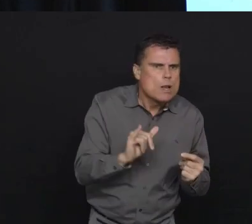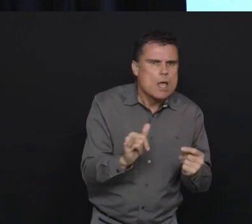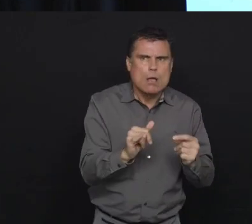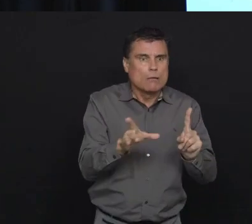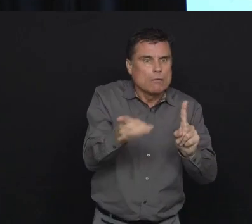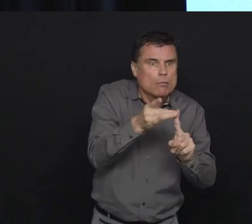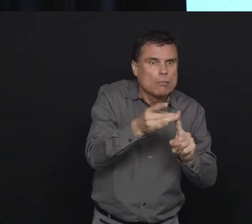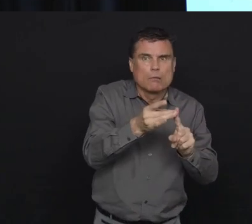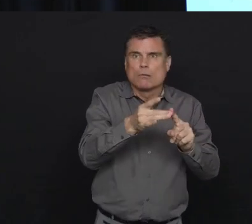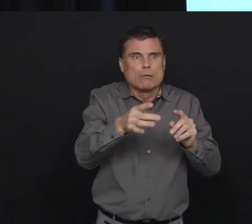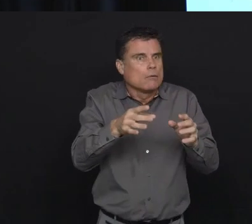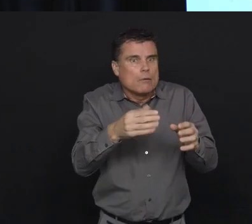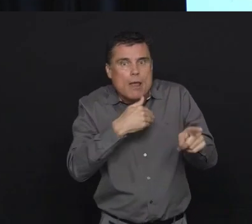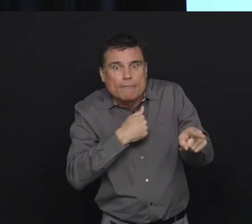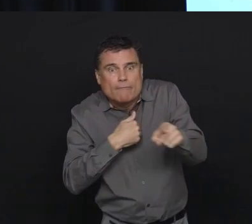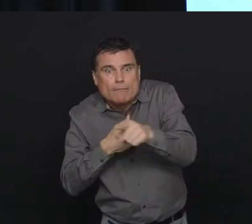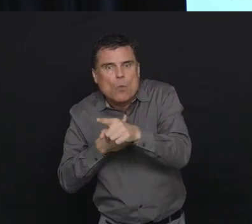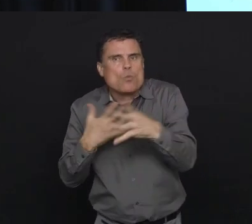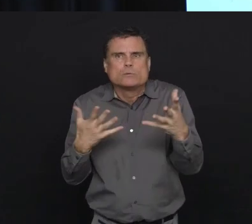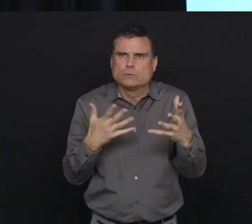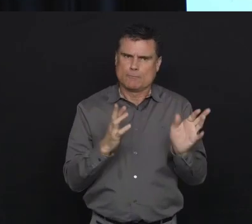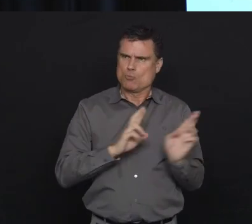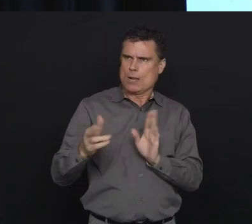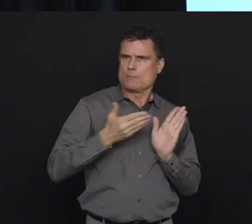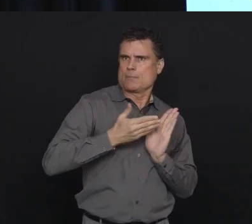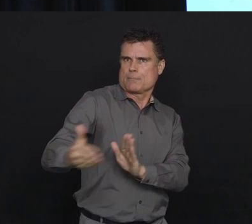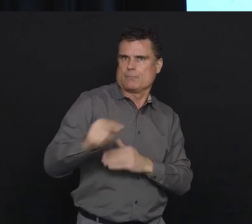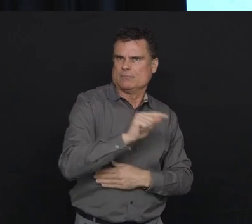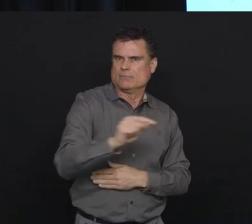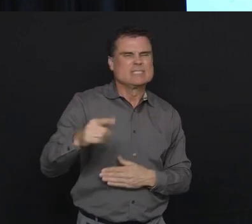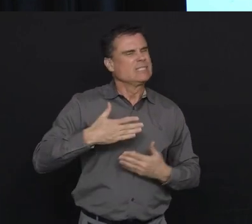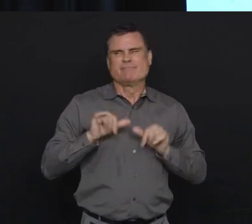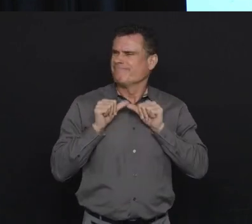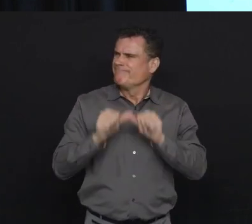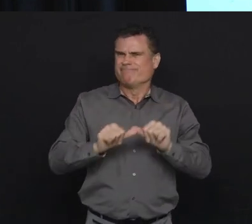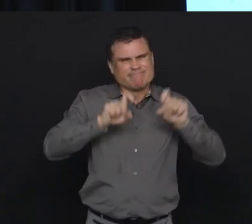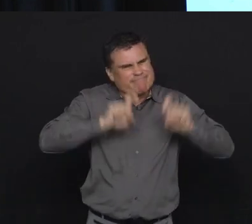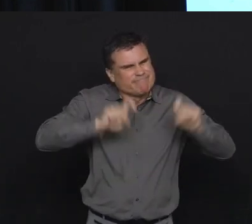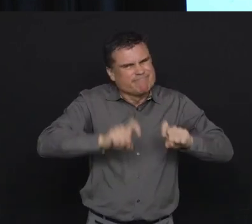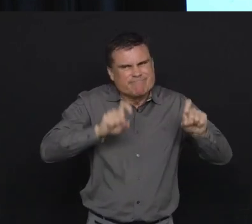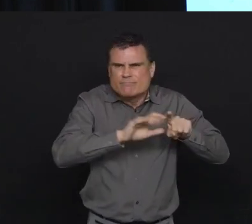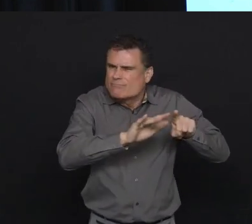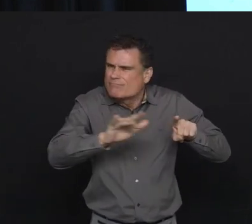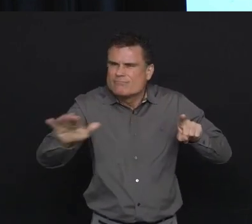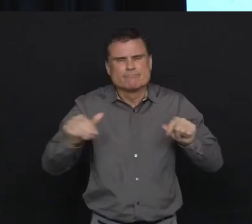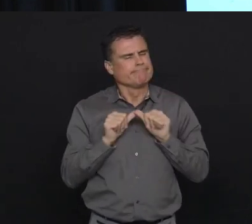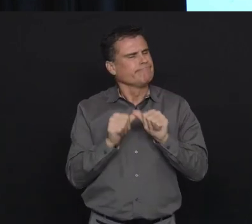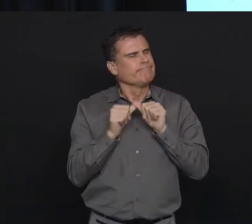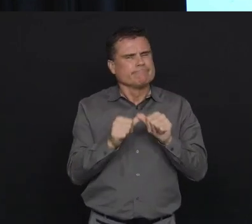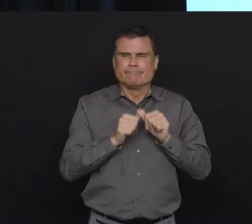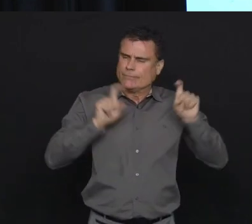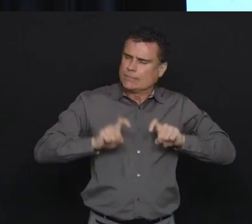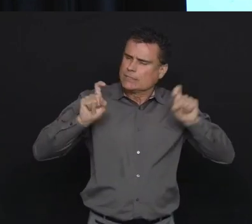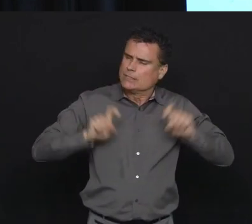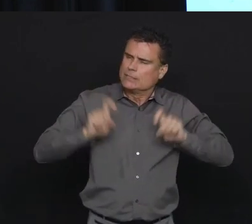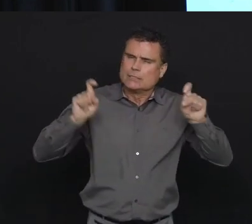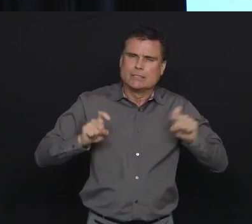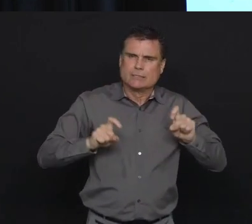not stopped the volume of testing that we are doing. What we are doing is focusing on the highest risk populations.